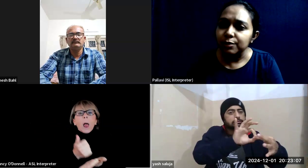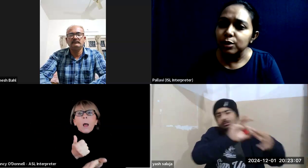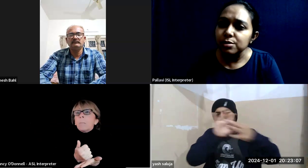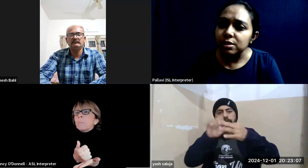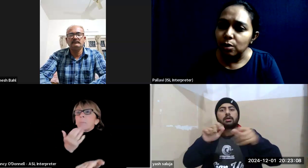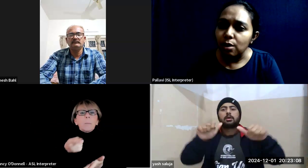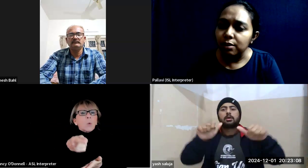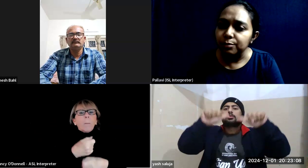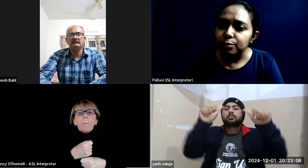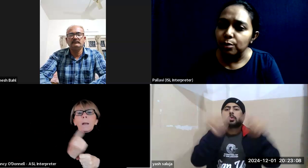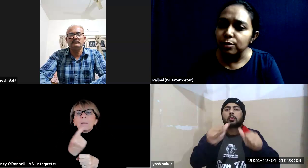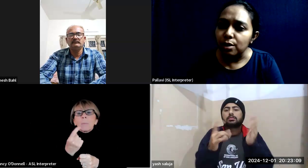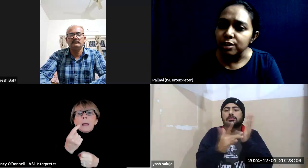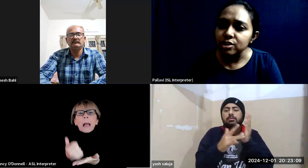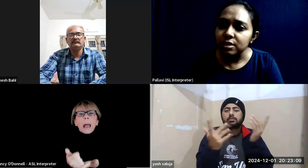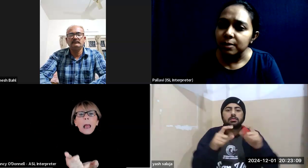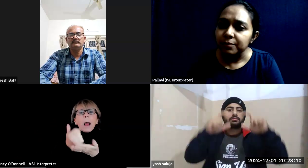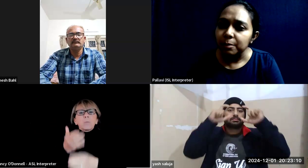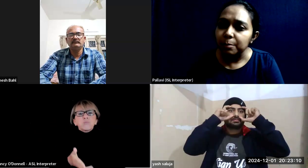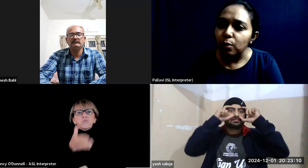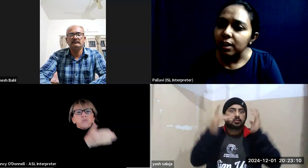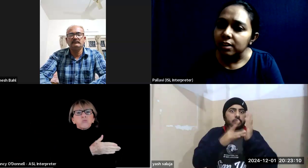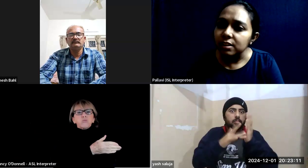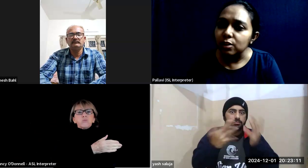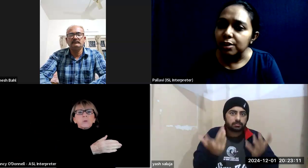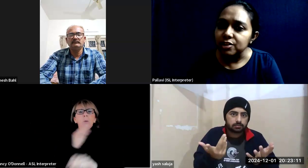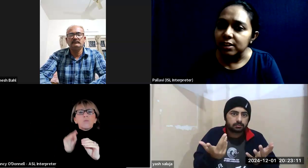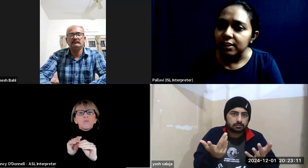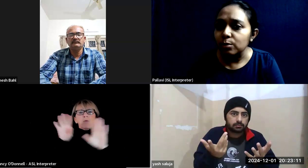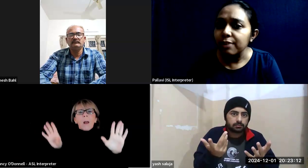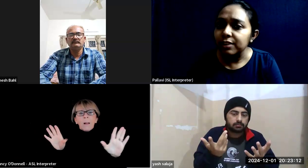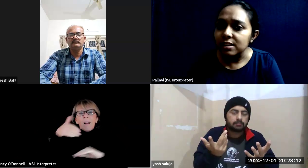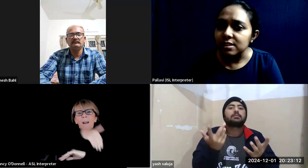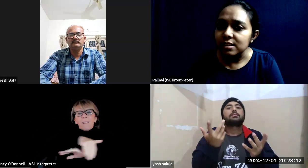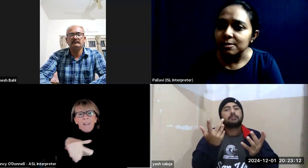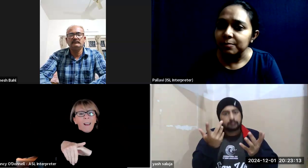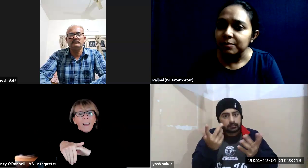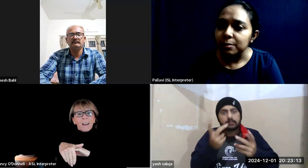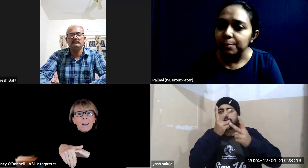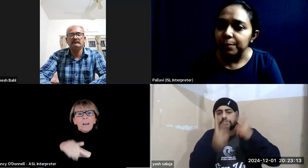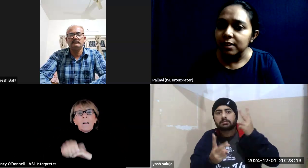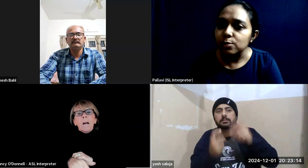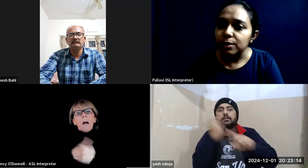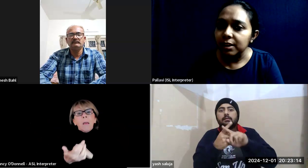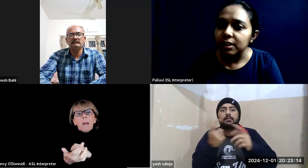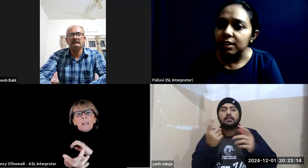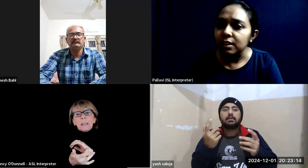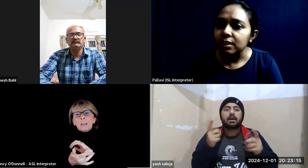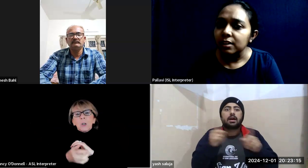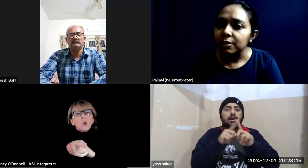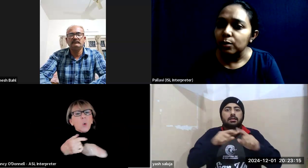You know like we use the phone torch. But what other technology, like you have glasses But that's what I'm thinking.